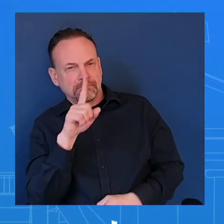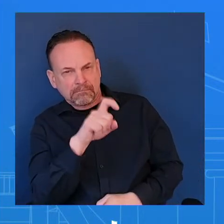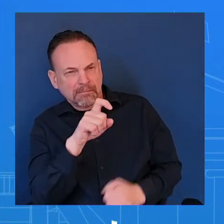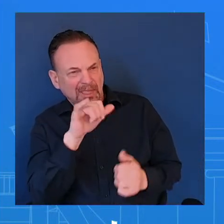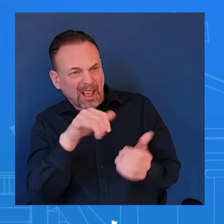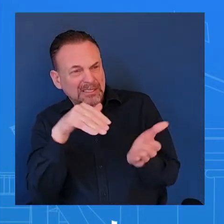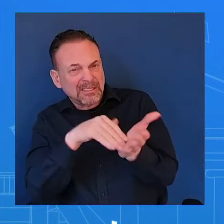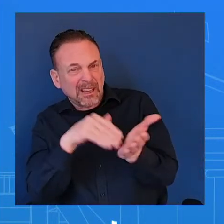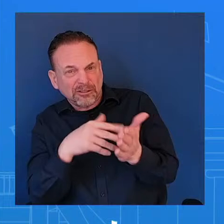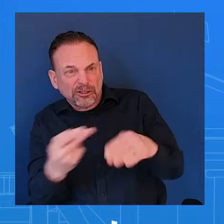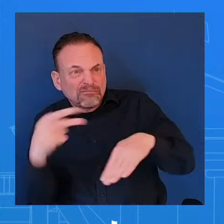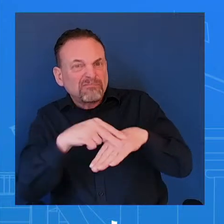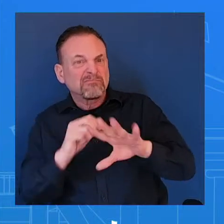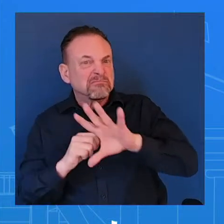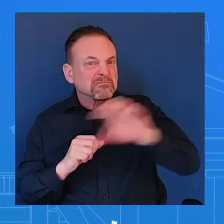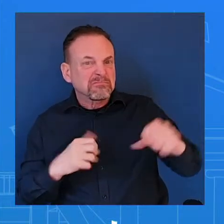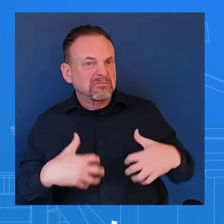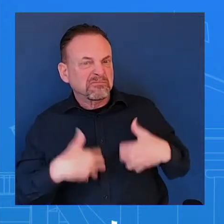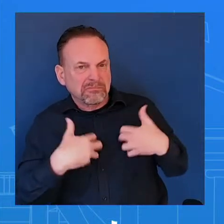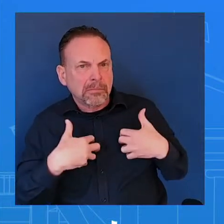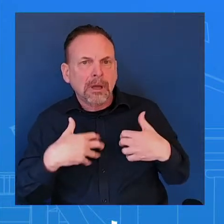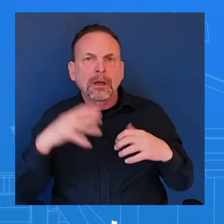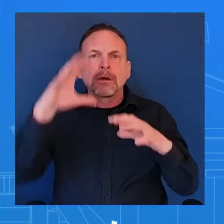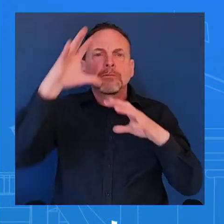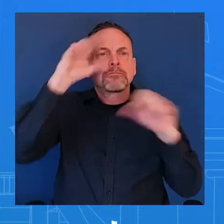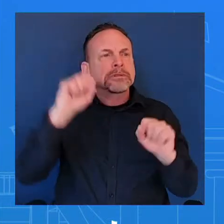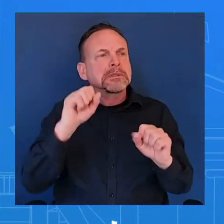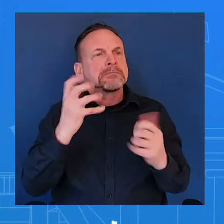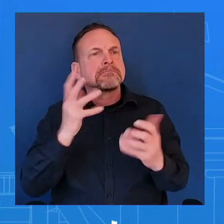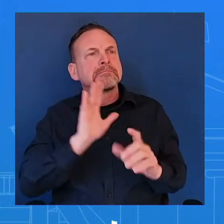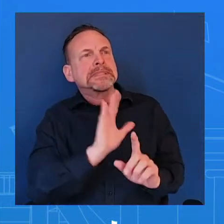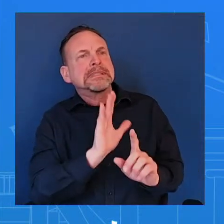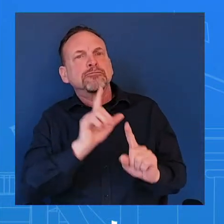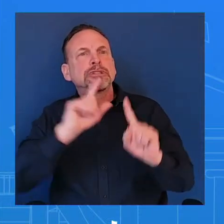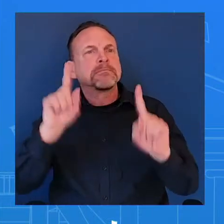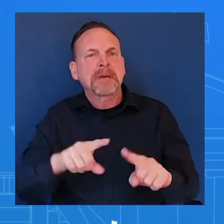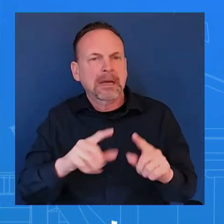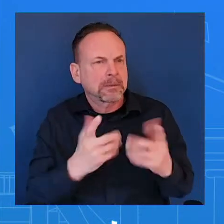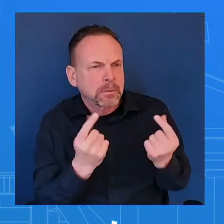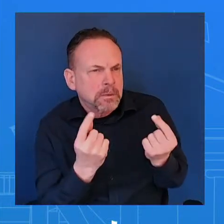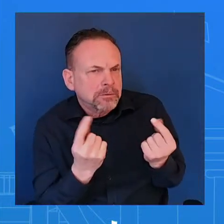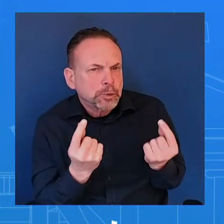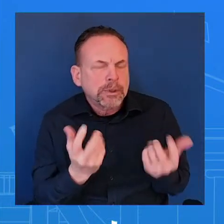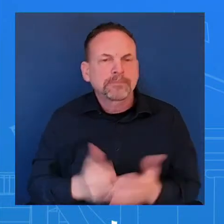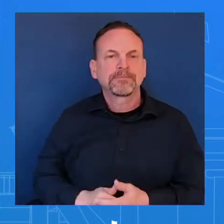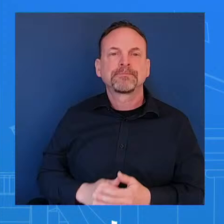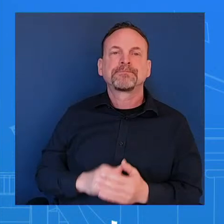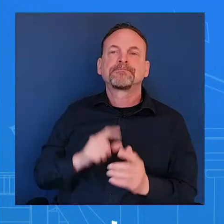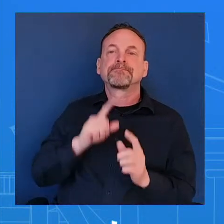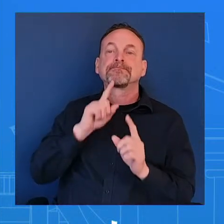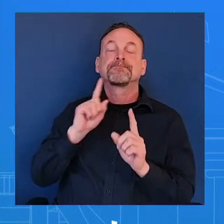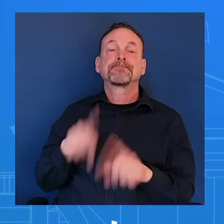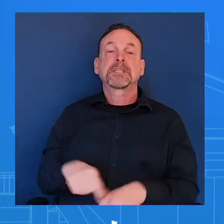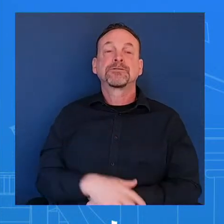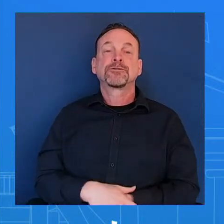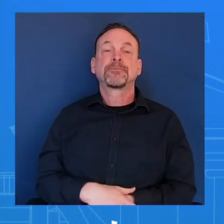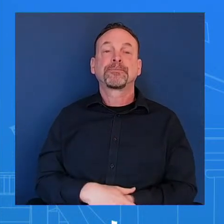The President respects -- he respects, you know, any individual, any American, for them to peacefully protest.